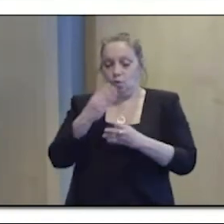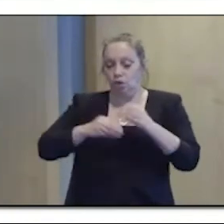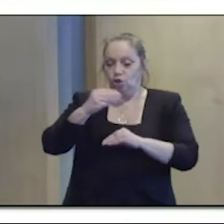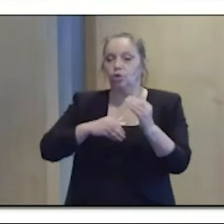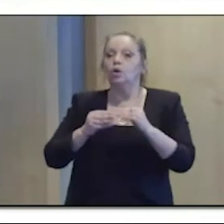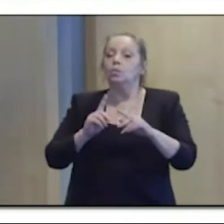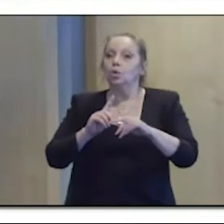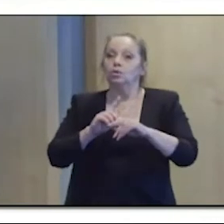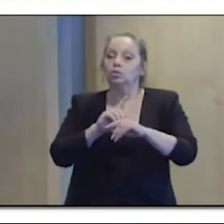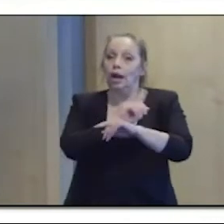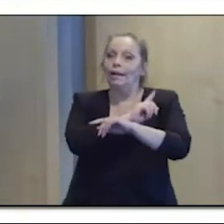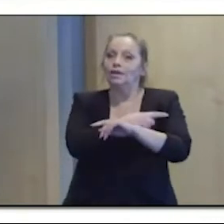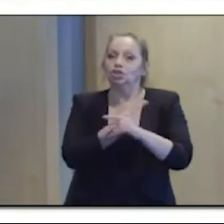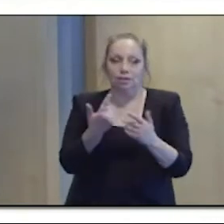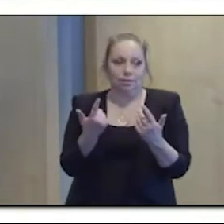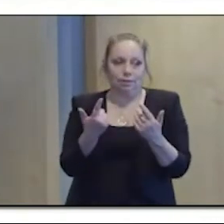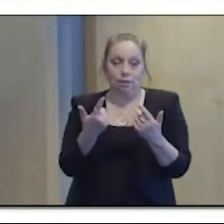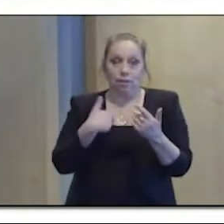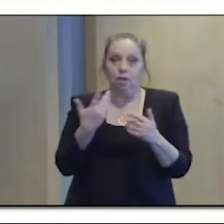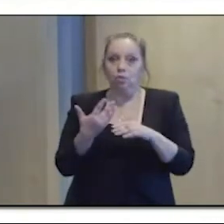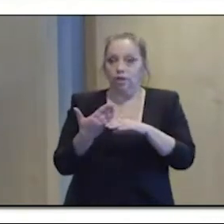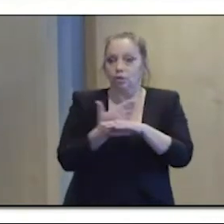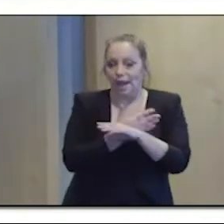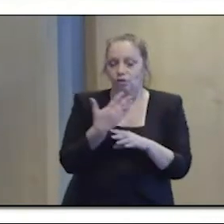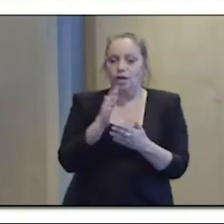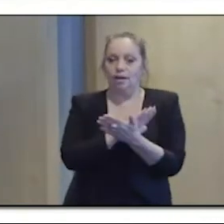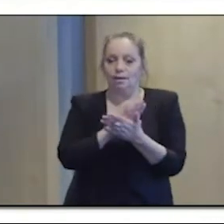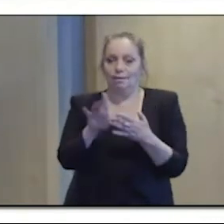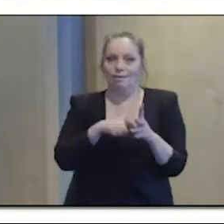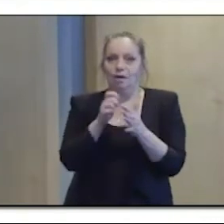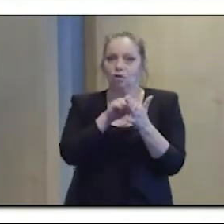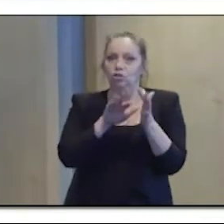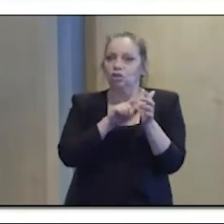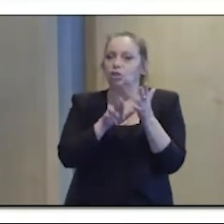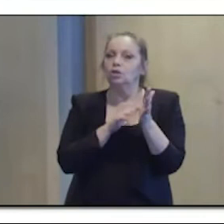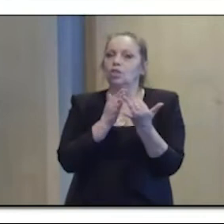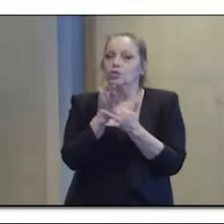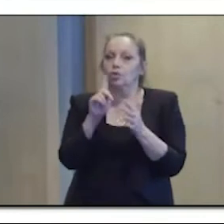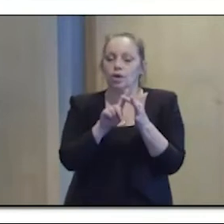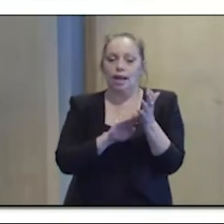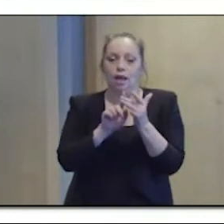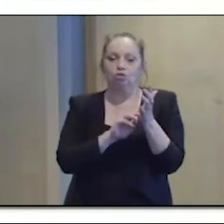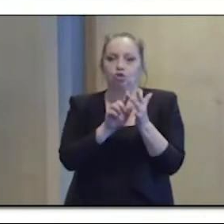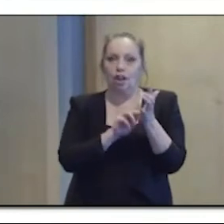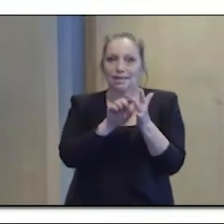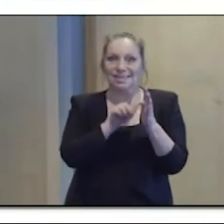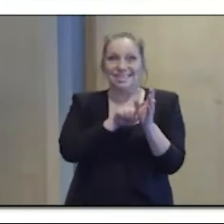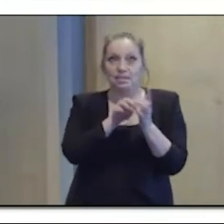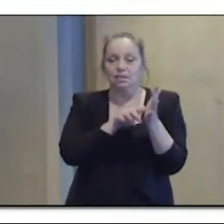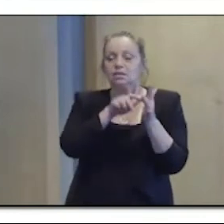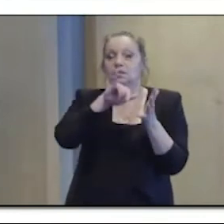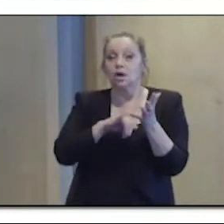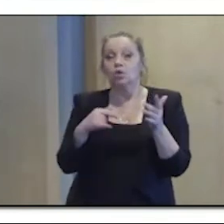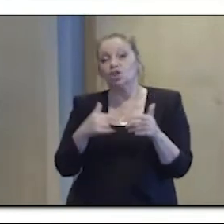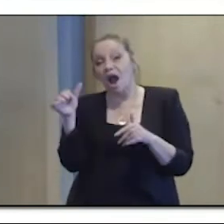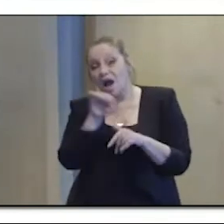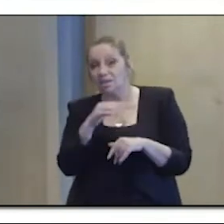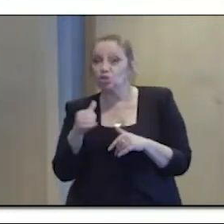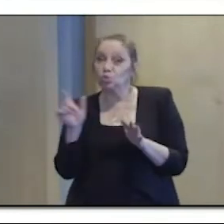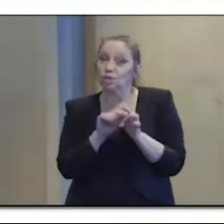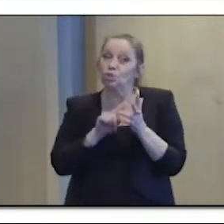that we could get green hydrogen. You have to ask is that what we should be doing with our excess